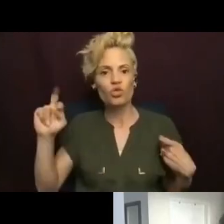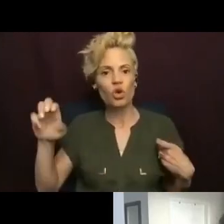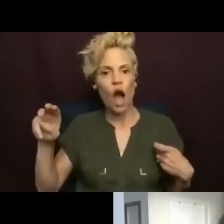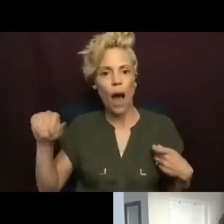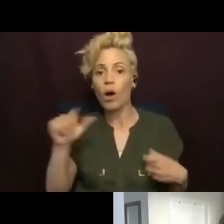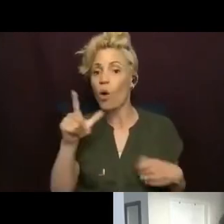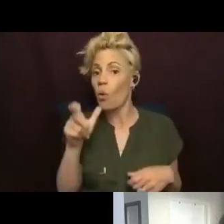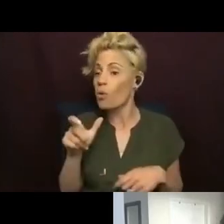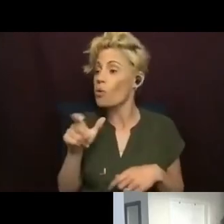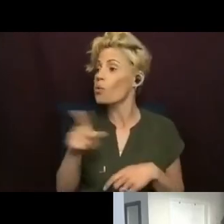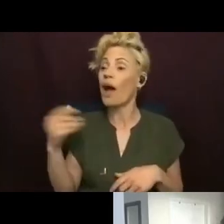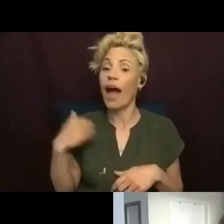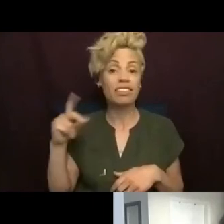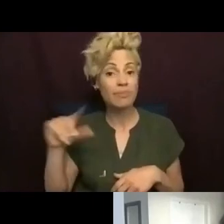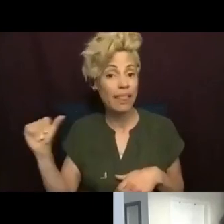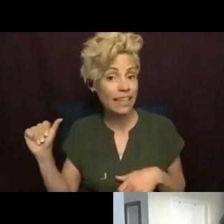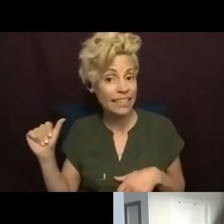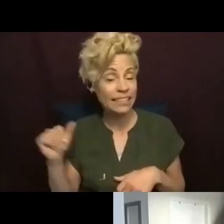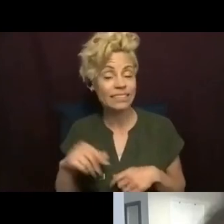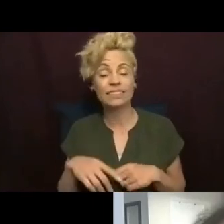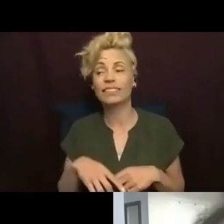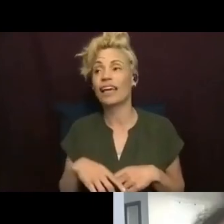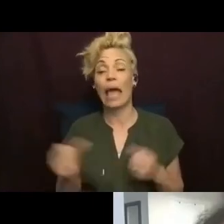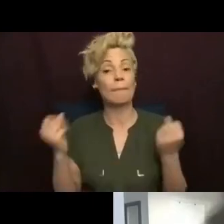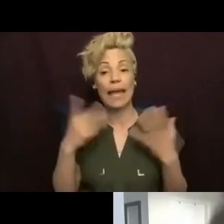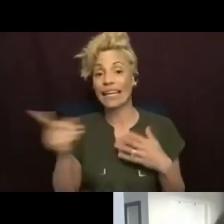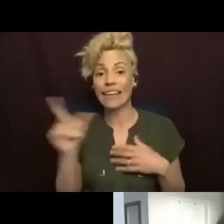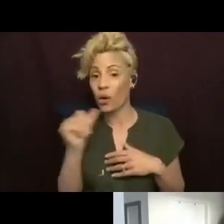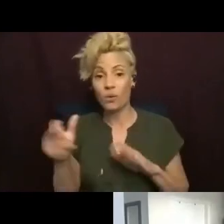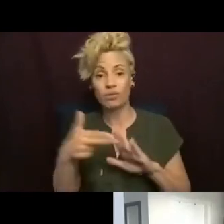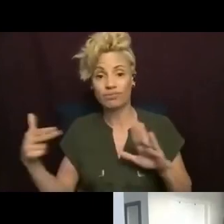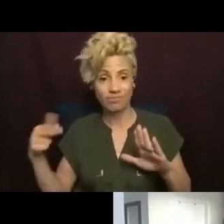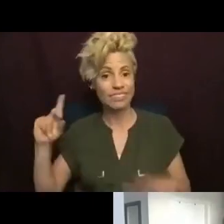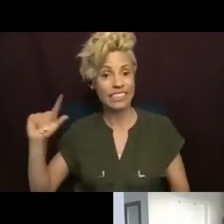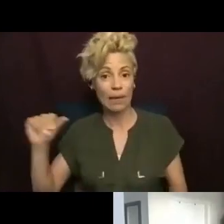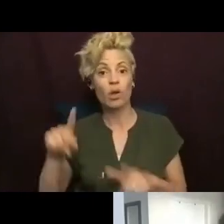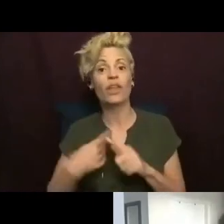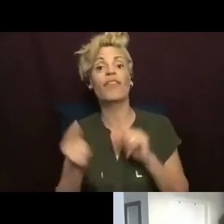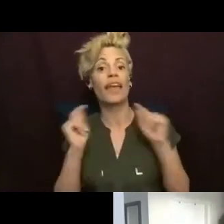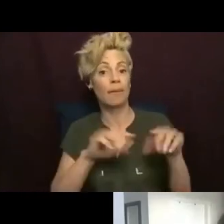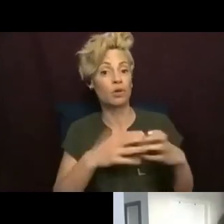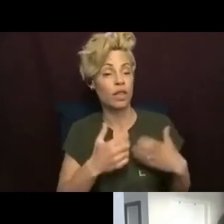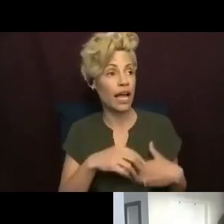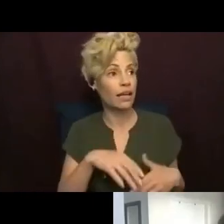many don't even identify as disabled then they come to my class and then I start to hear